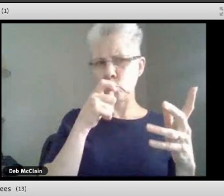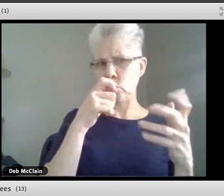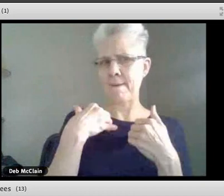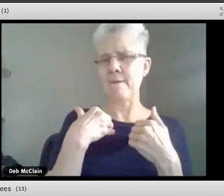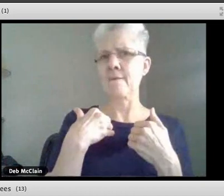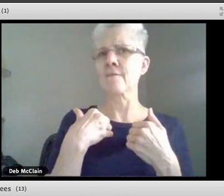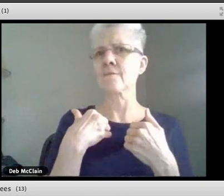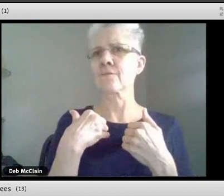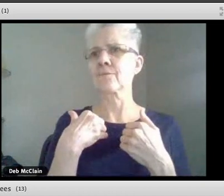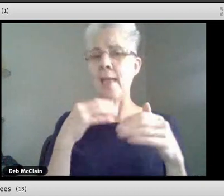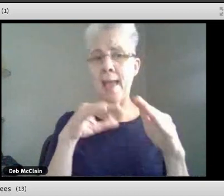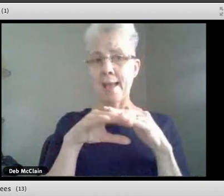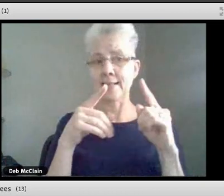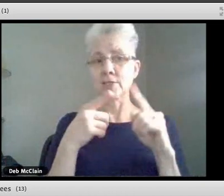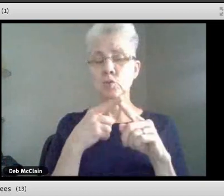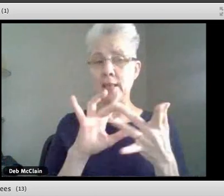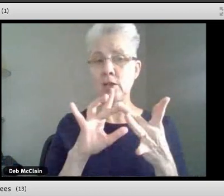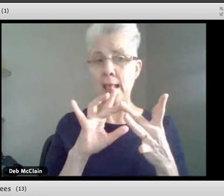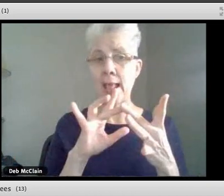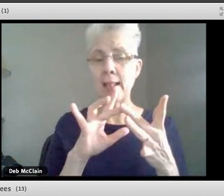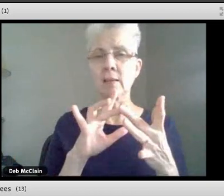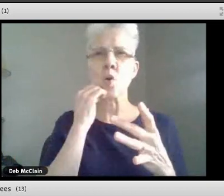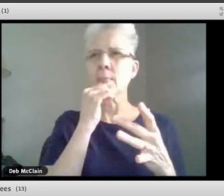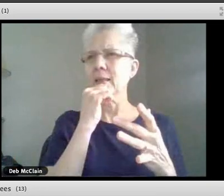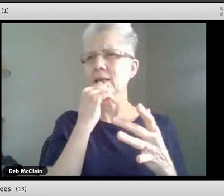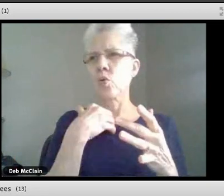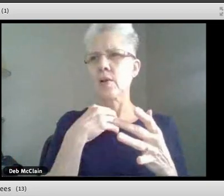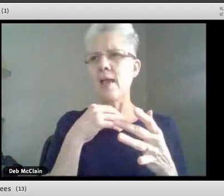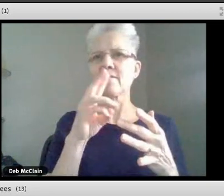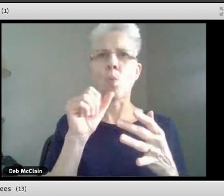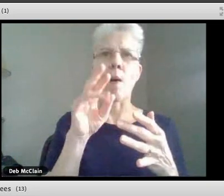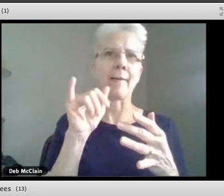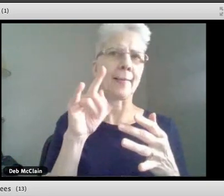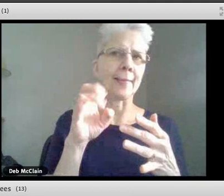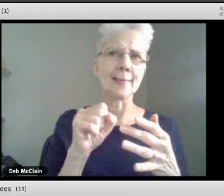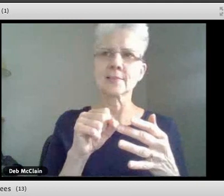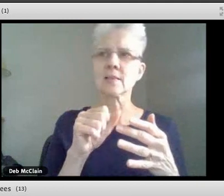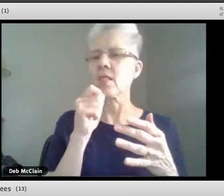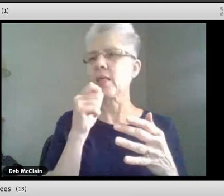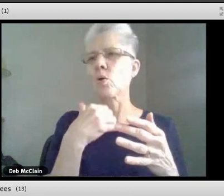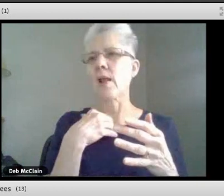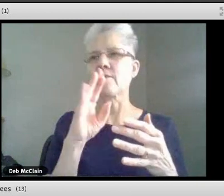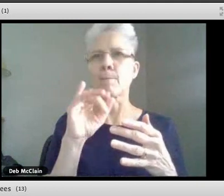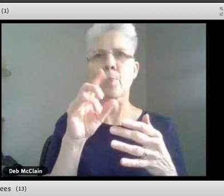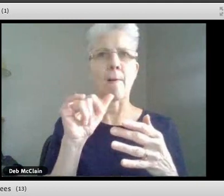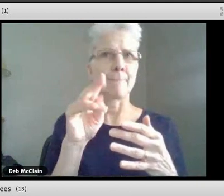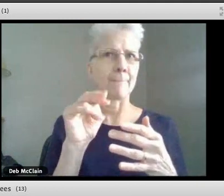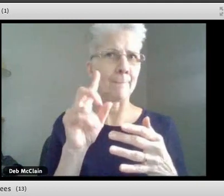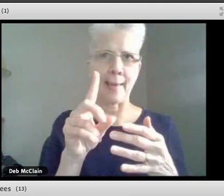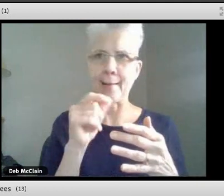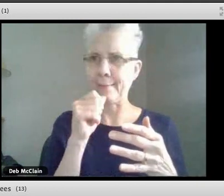usually don't have wireless. They usually don't have broadband, and so it's a lot harder for people looking for jobs